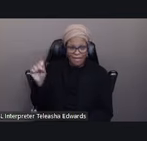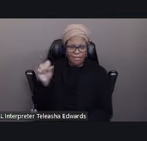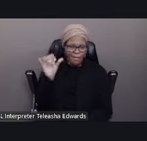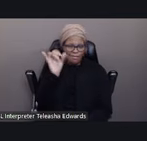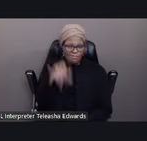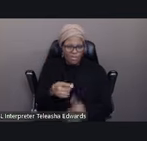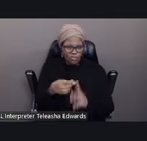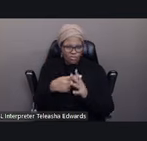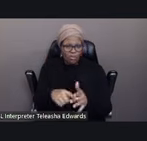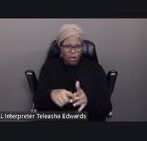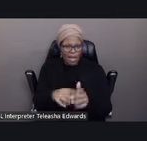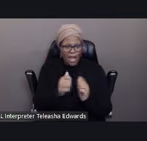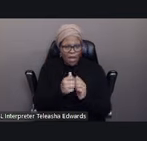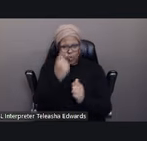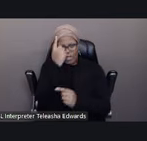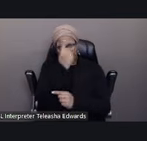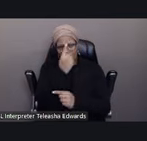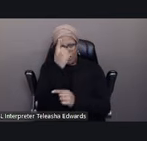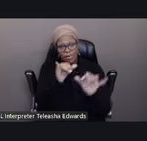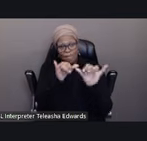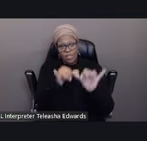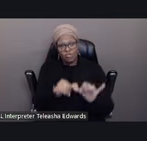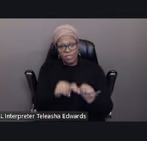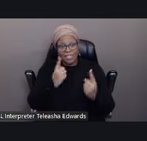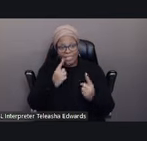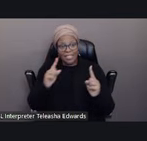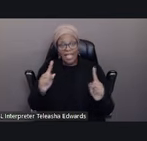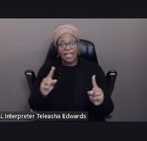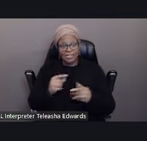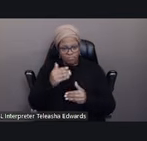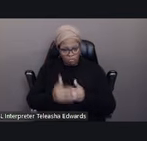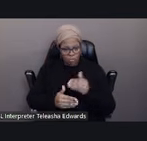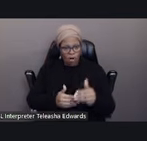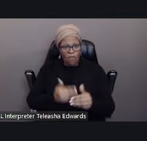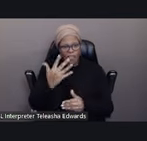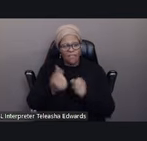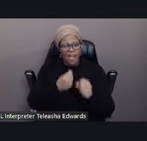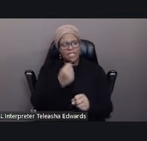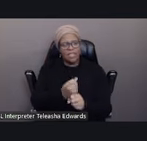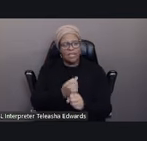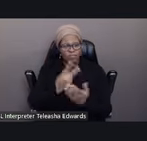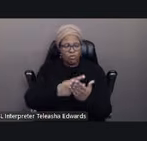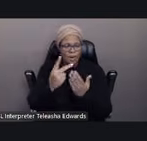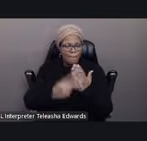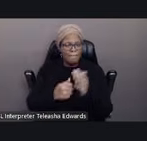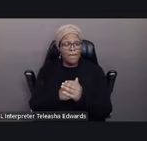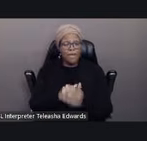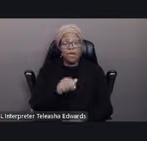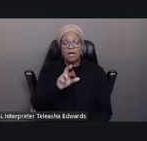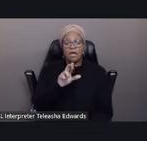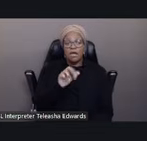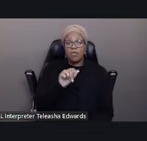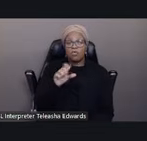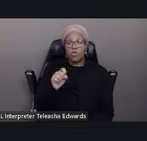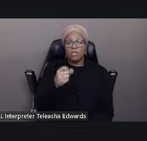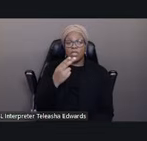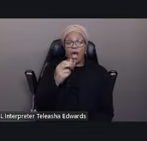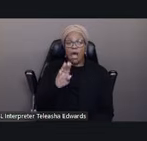about measuring success um over over the five-year program. The roots hubs will also have specific